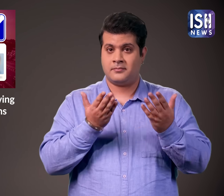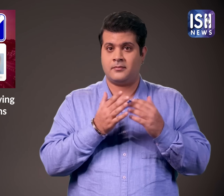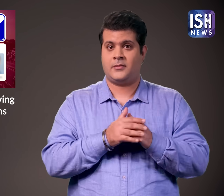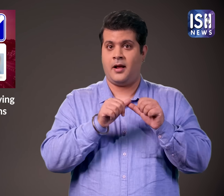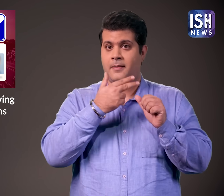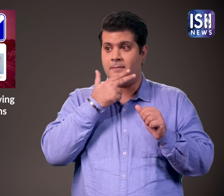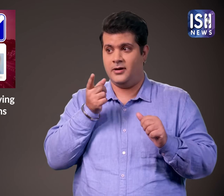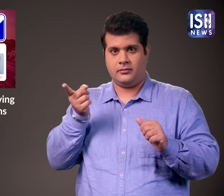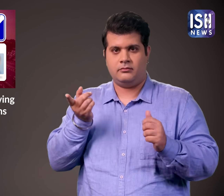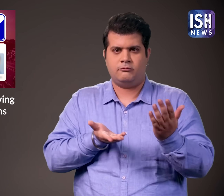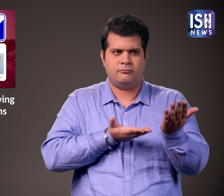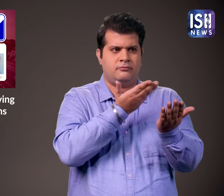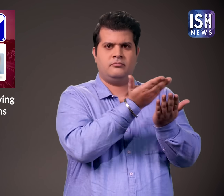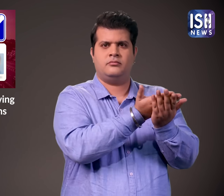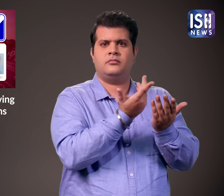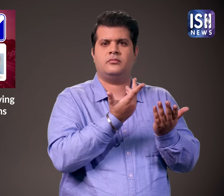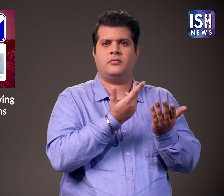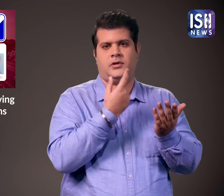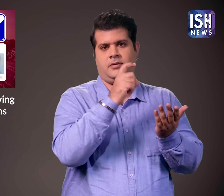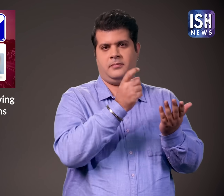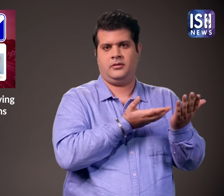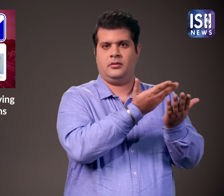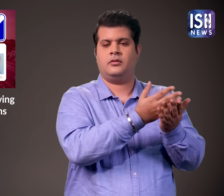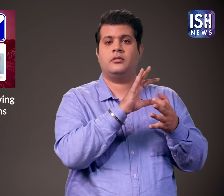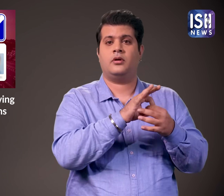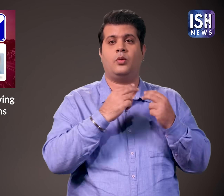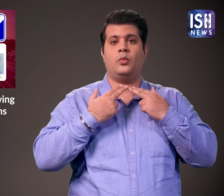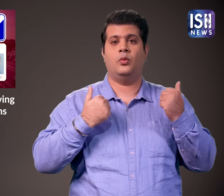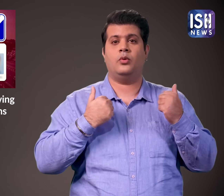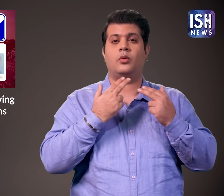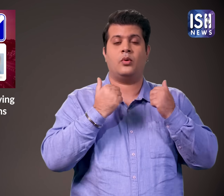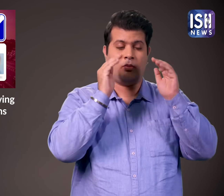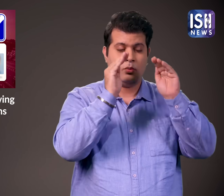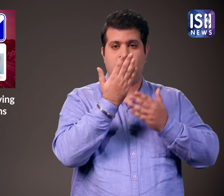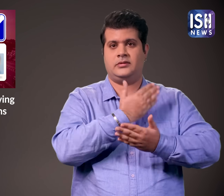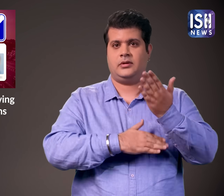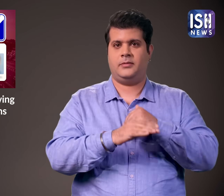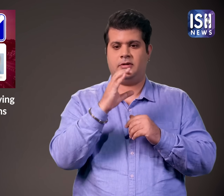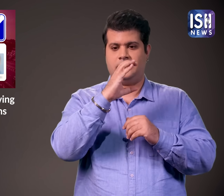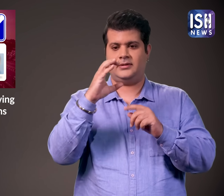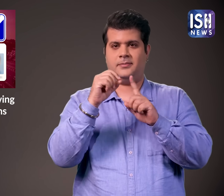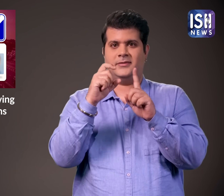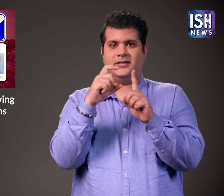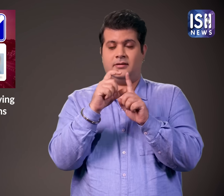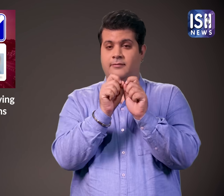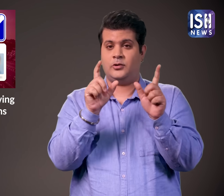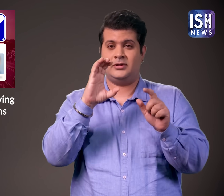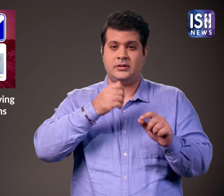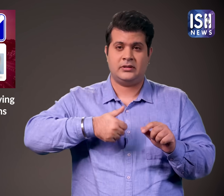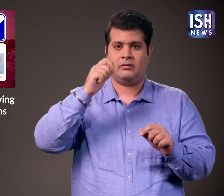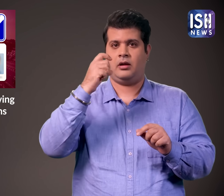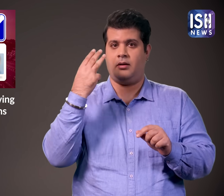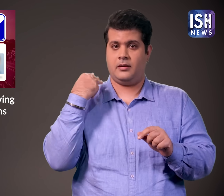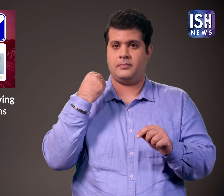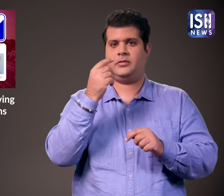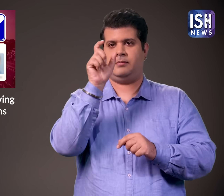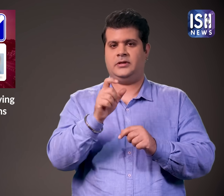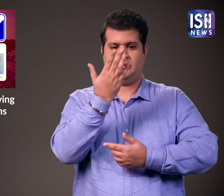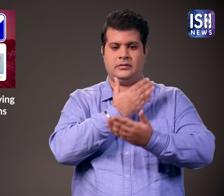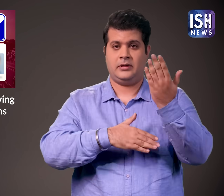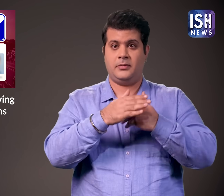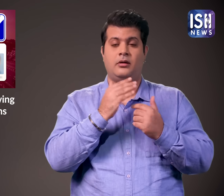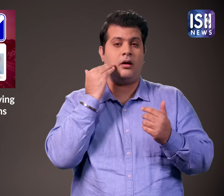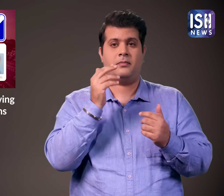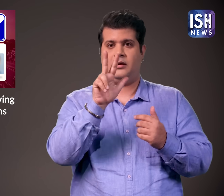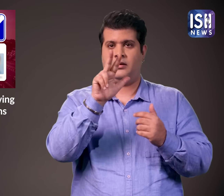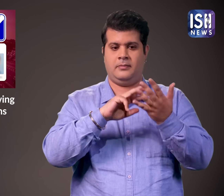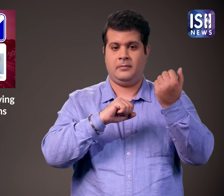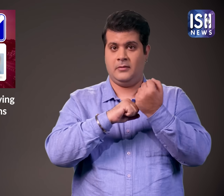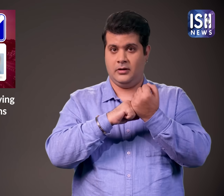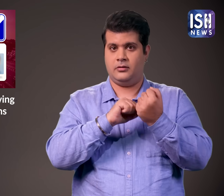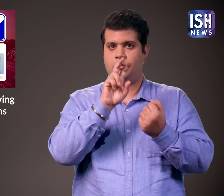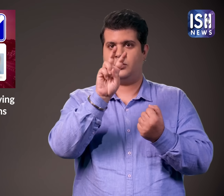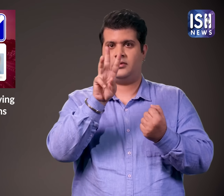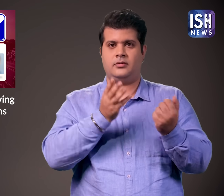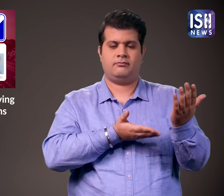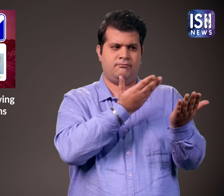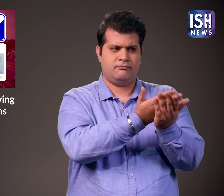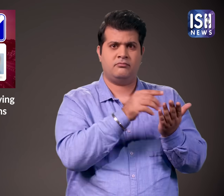Aman Saxena filed a complaint with the Chief Commissioner of Persons with Disability on 8th March 2023.